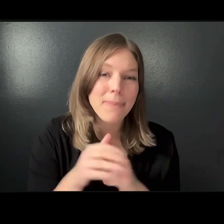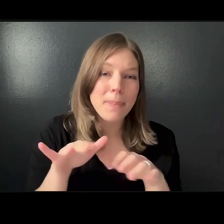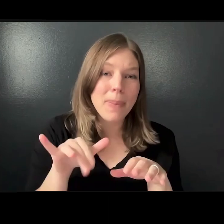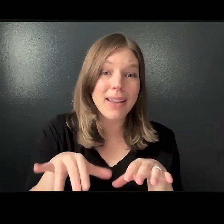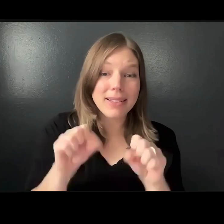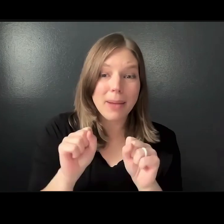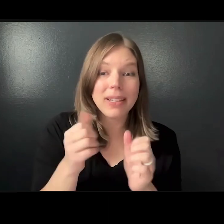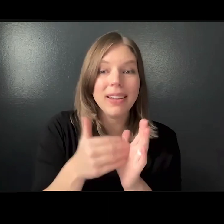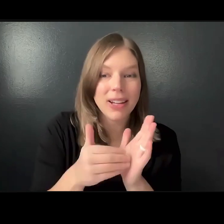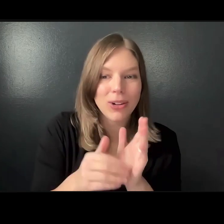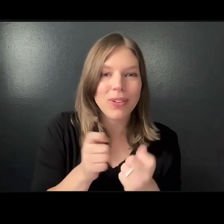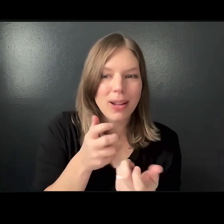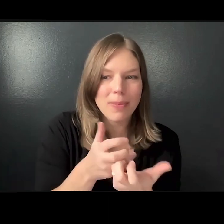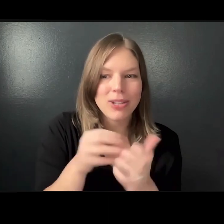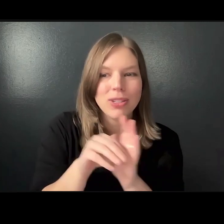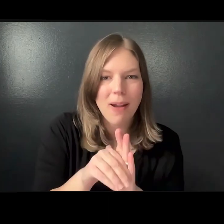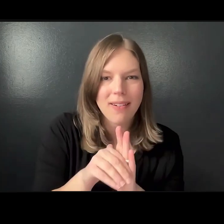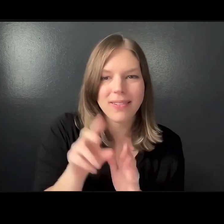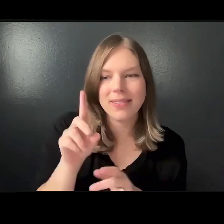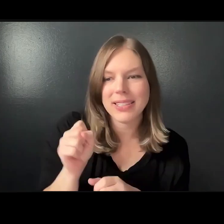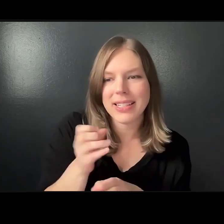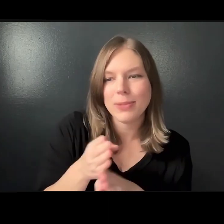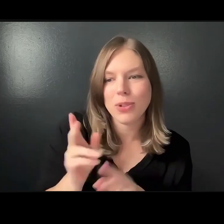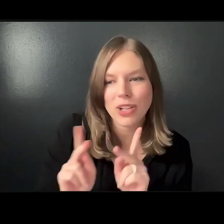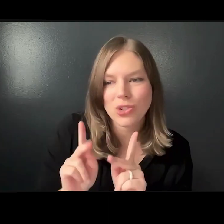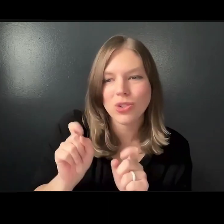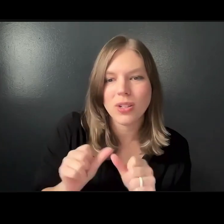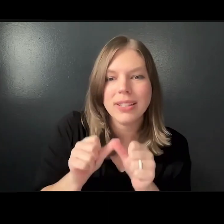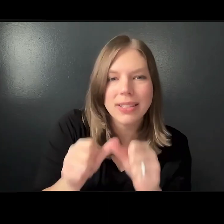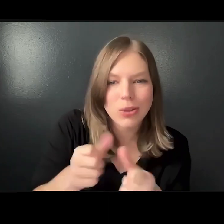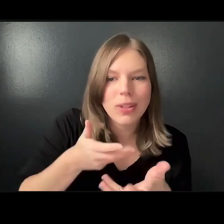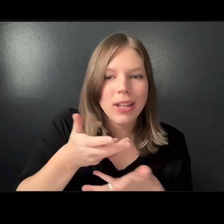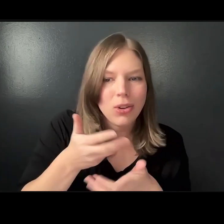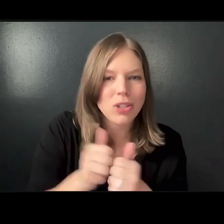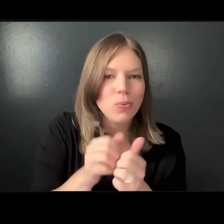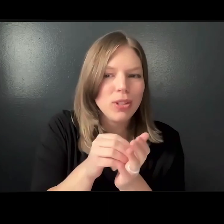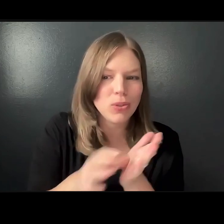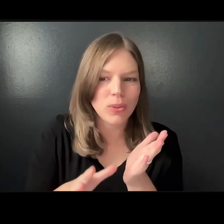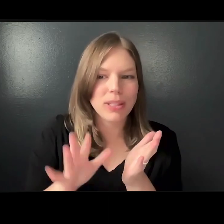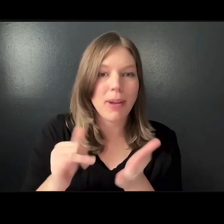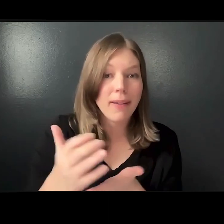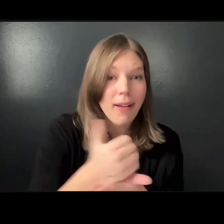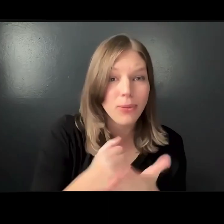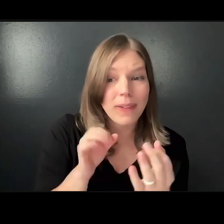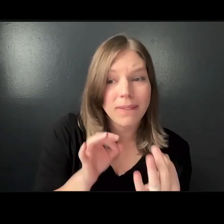By adopting interactive accommodations model, disability services professionals should continue the interaction with the student